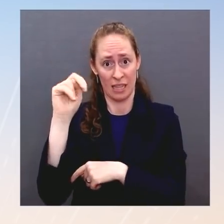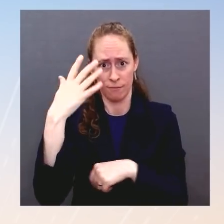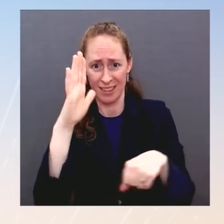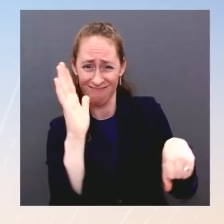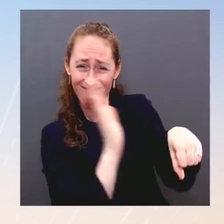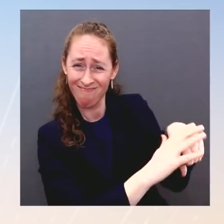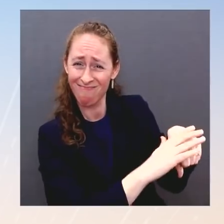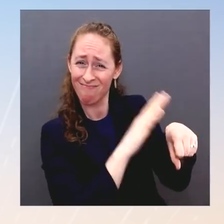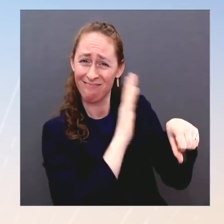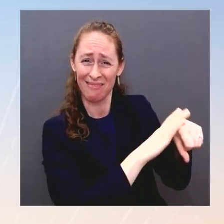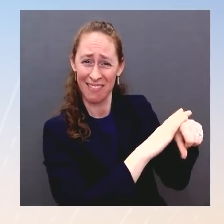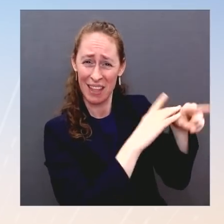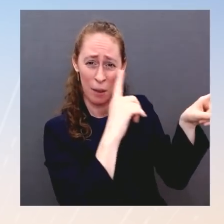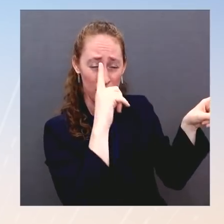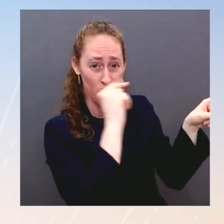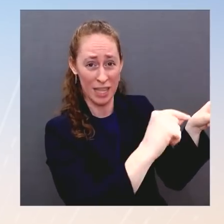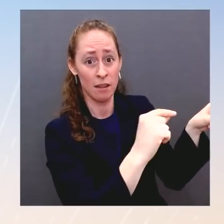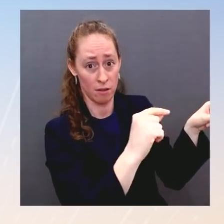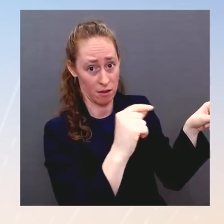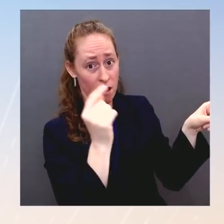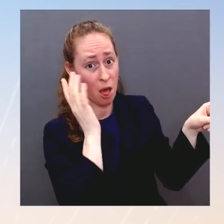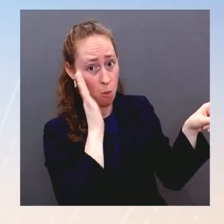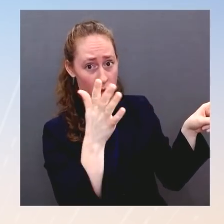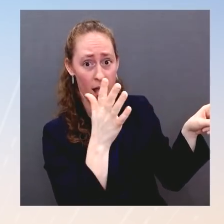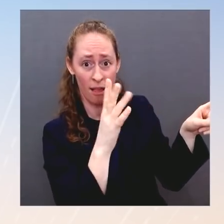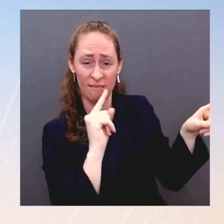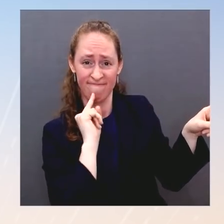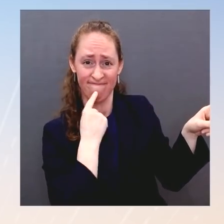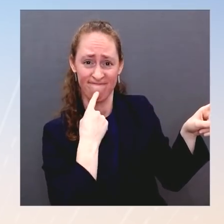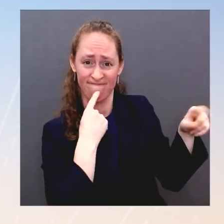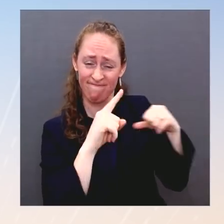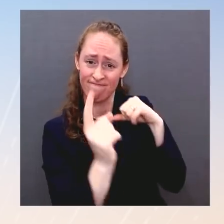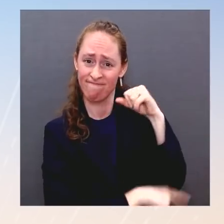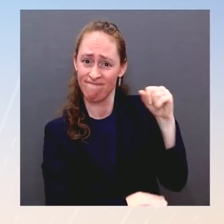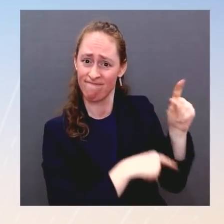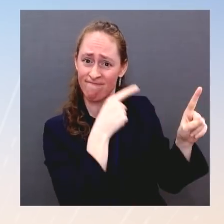Ms. Psaki: Well, let me first say that we have been warning for months that --